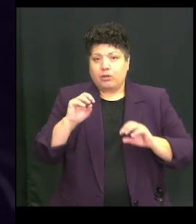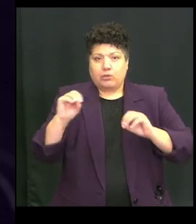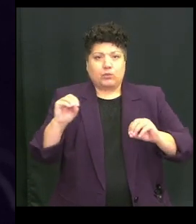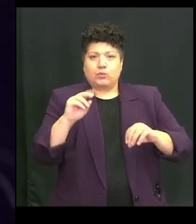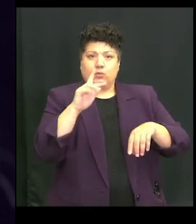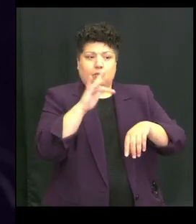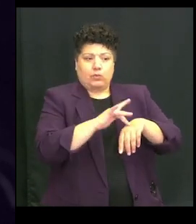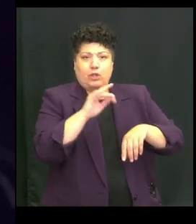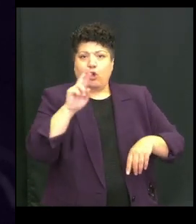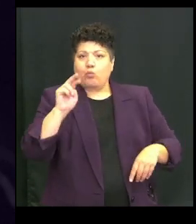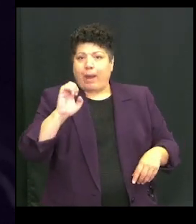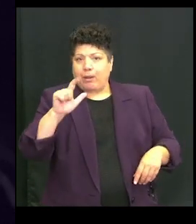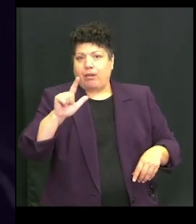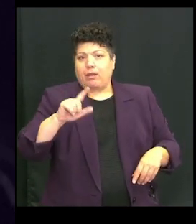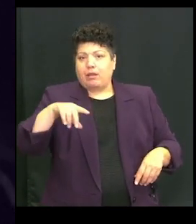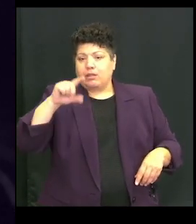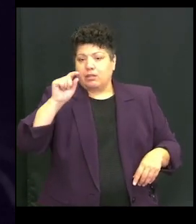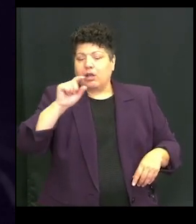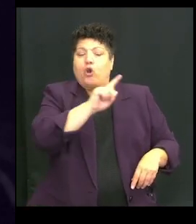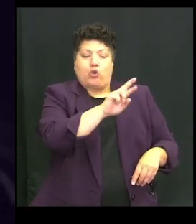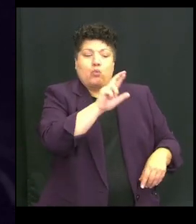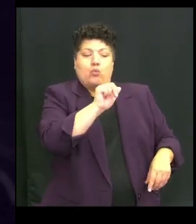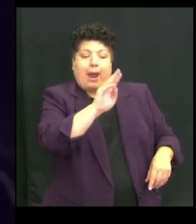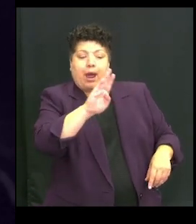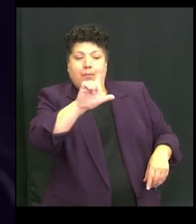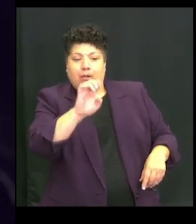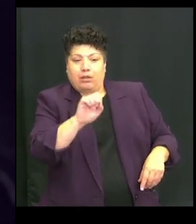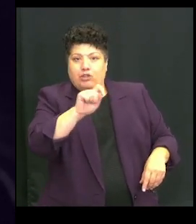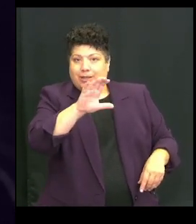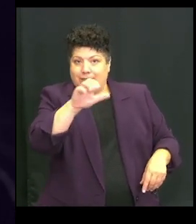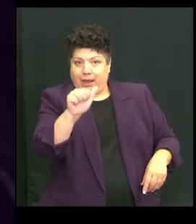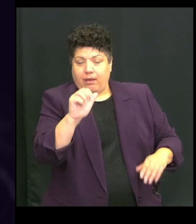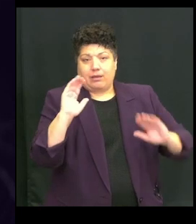compared to 33% who visited CBC Radio Canada.